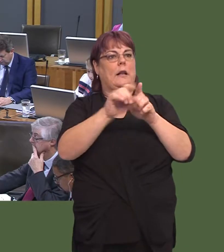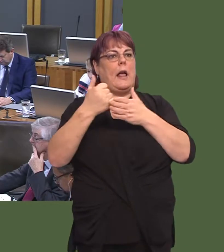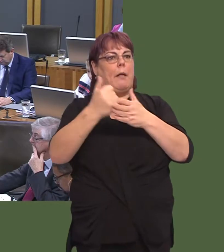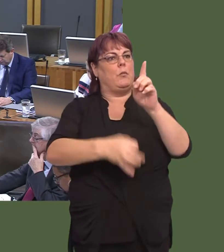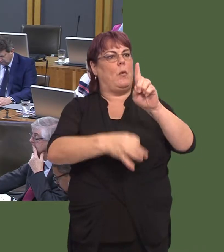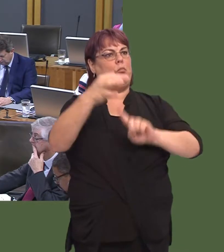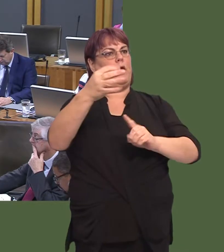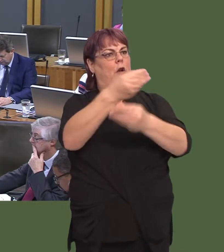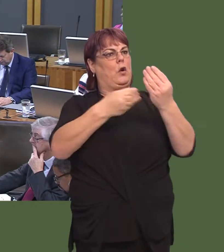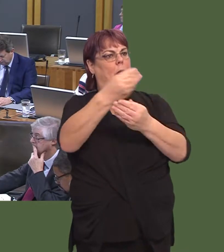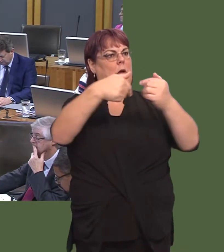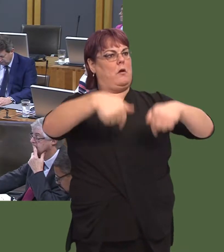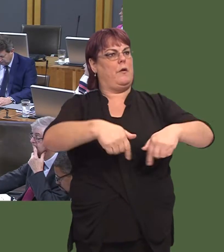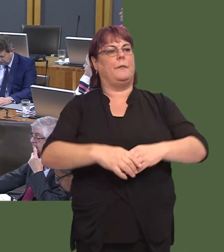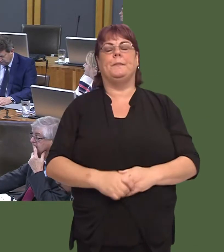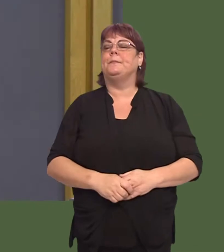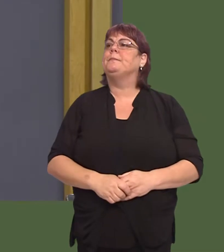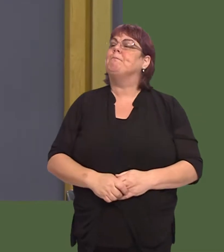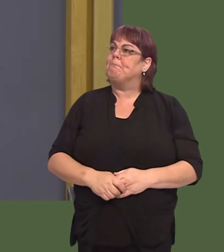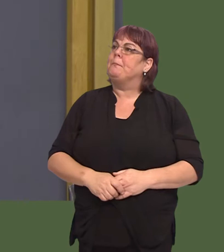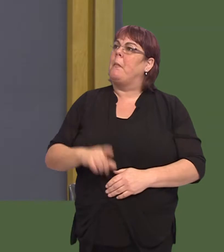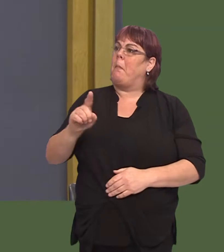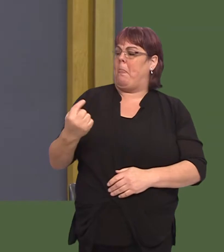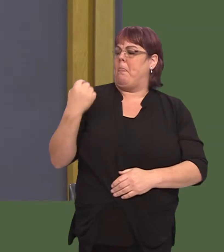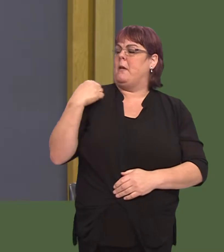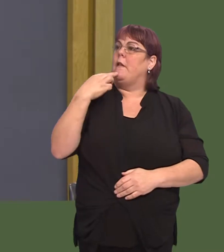Hefin David: This afternoon, I chaired the cross-party group on small and medium-sized